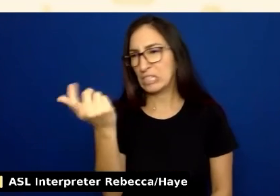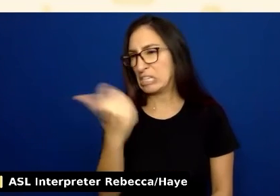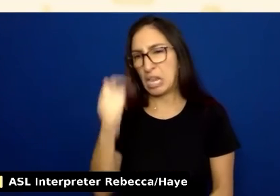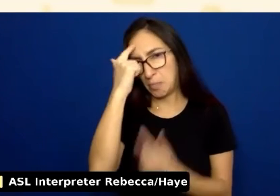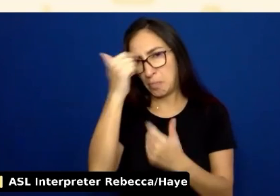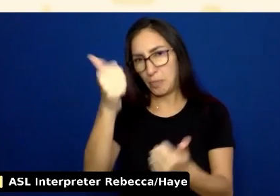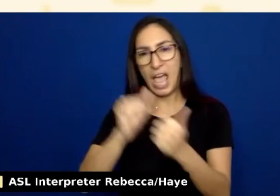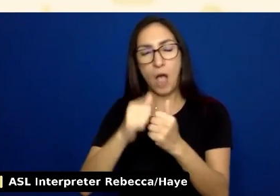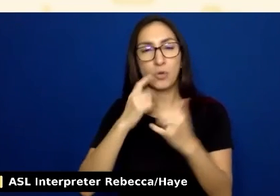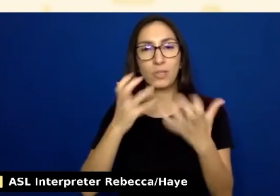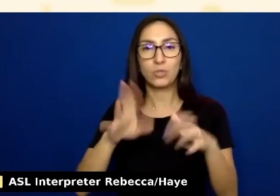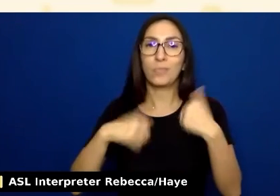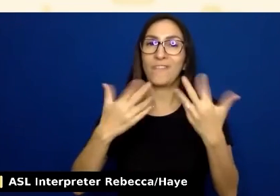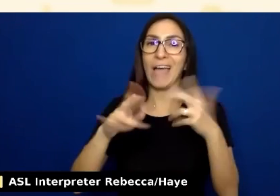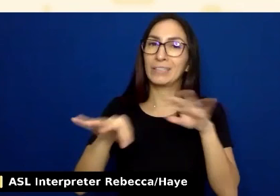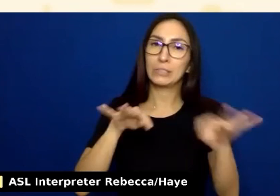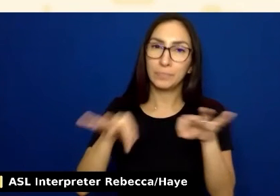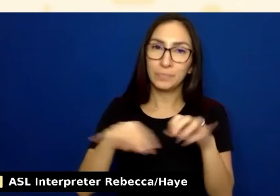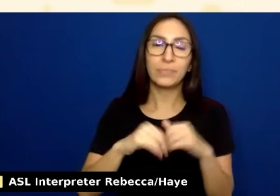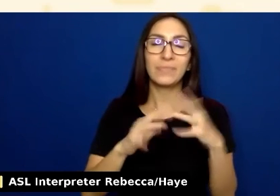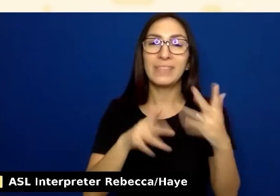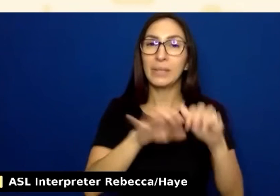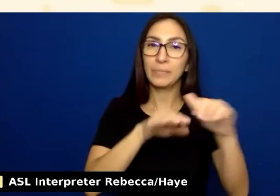for the benefit of keyboard users and screen data users,